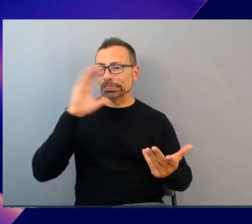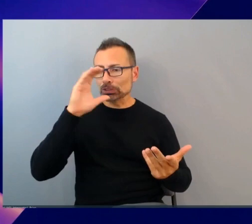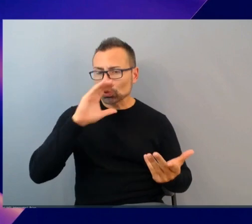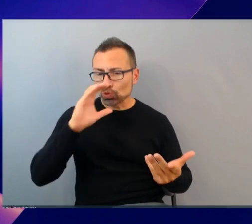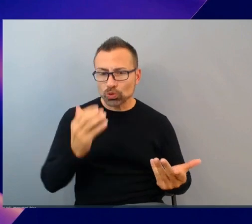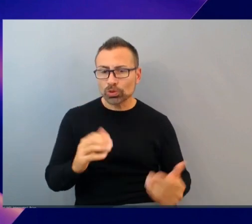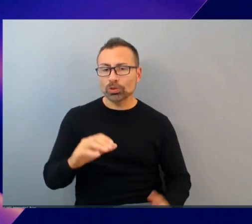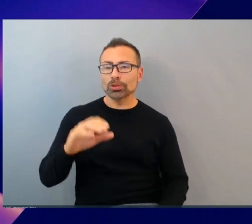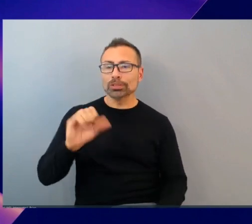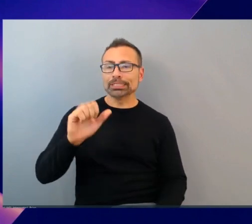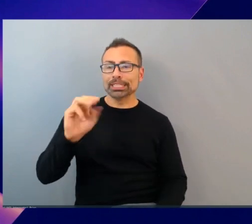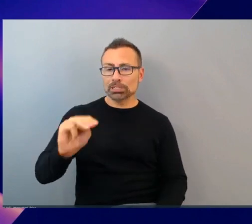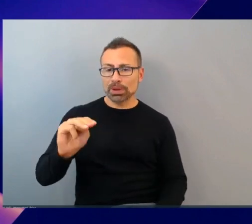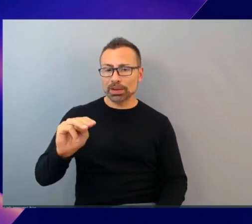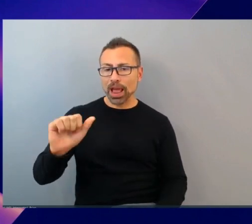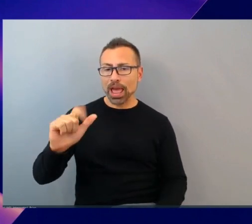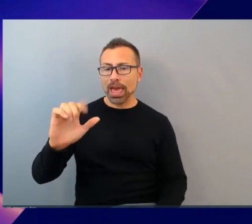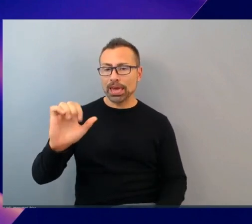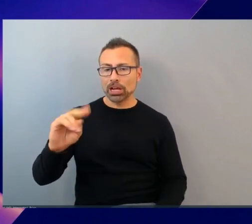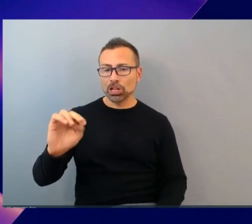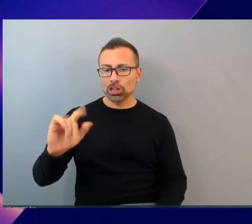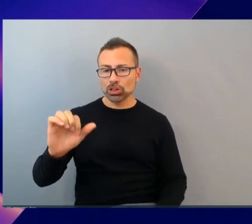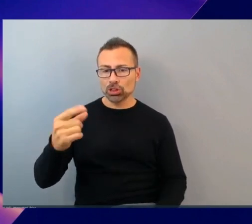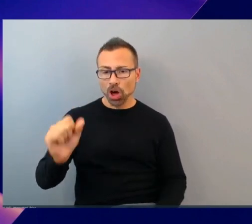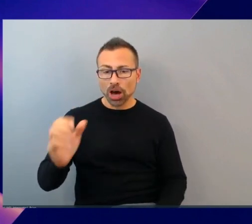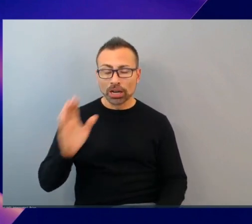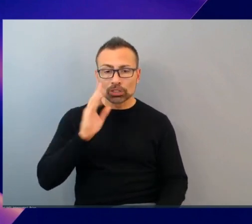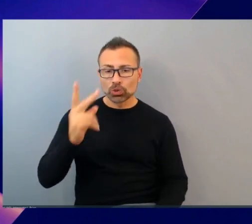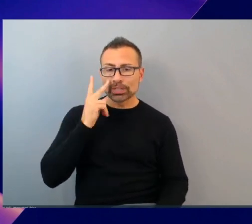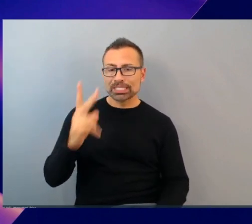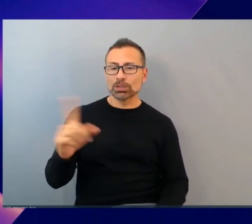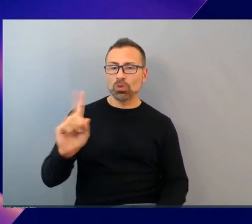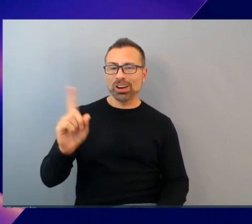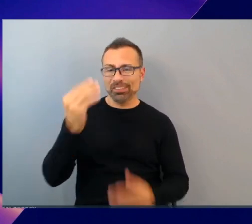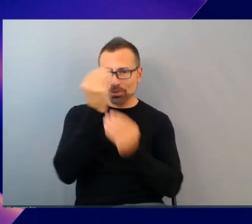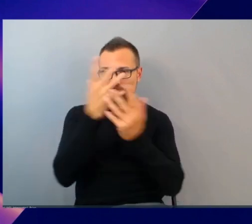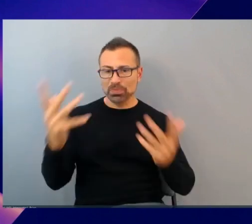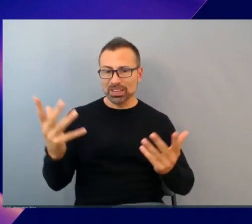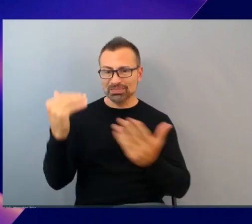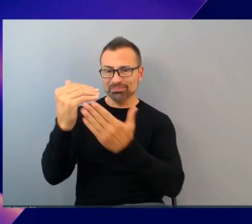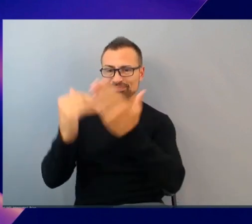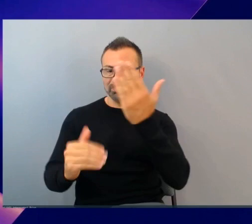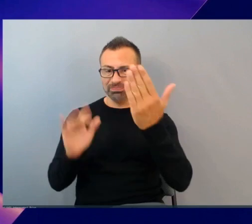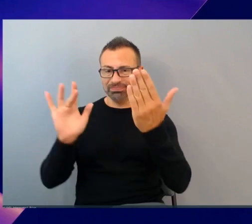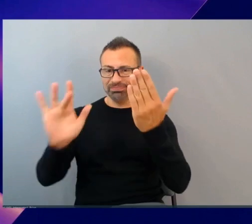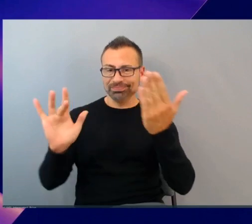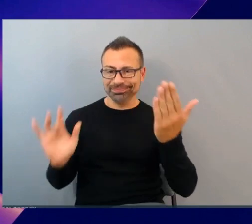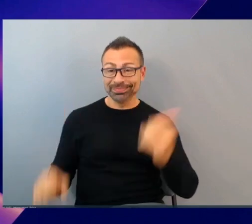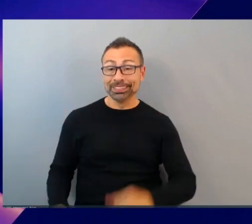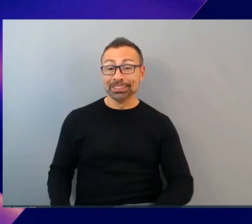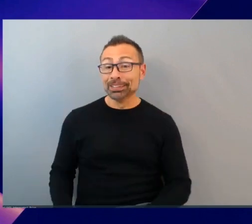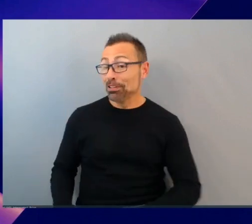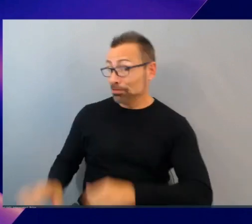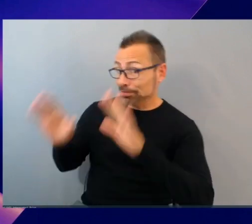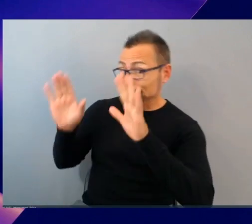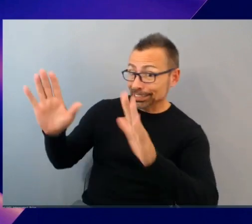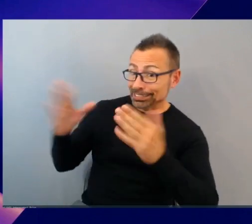and we will be right on the top where they can look for more information. All right. - Fantastic. Great! Thank you so much. Thank you, everyone. Appreciate your time.